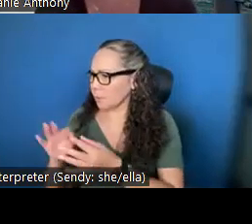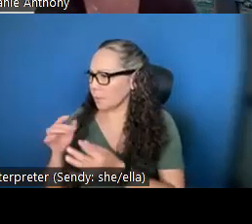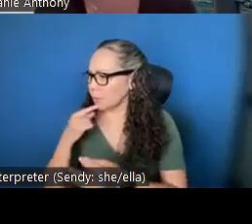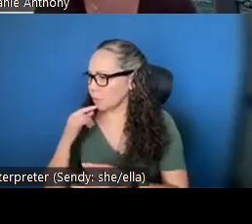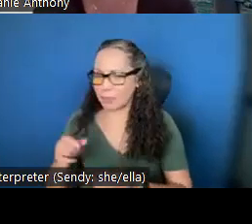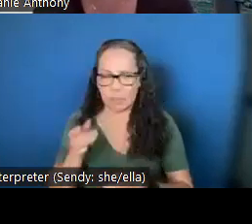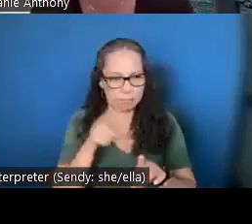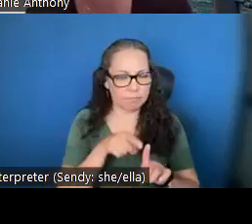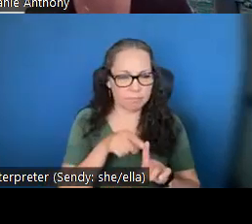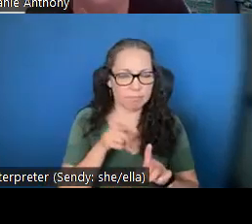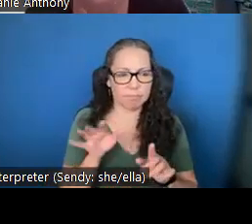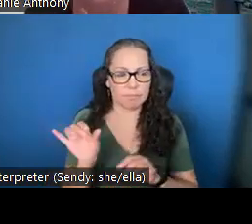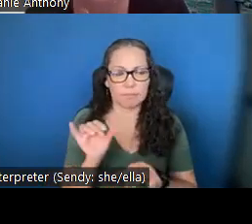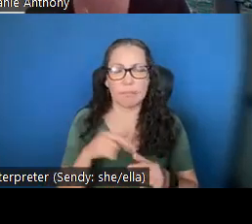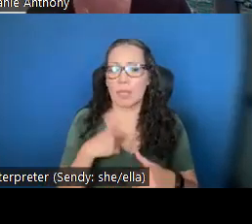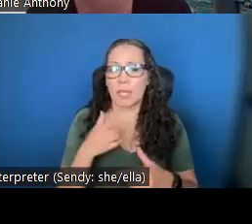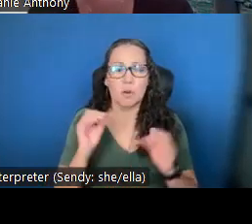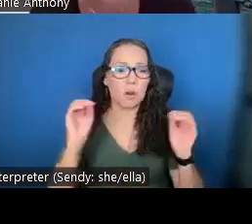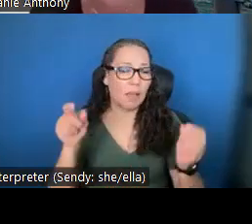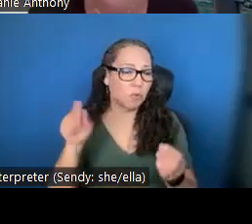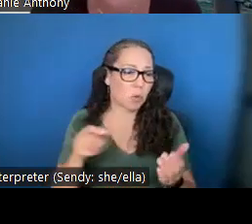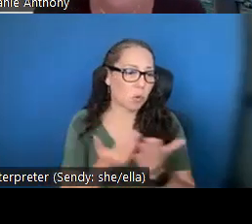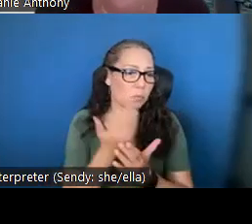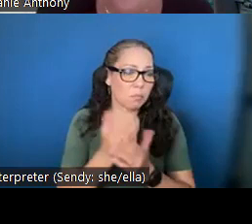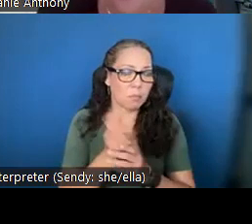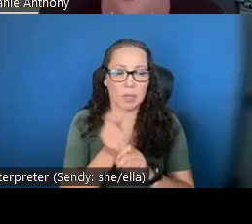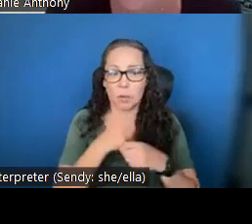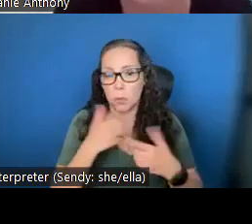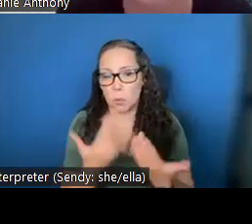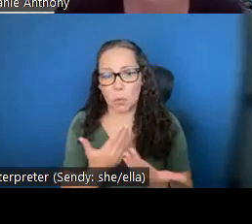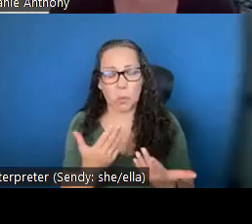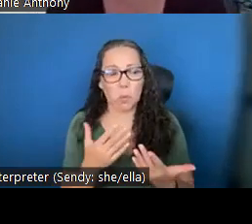know you don't always have to create new forums it could be embedded into existing forums and